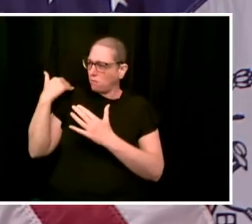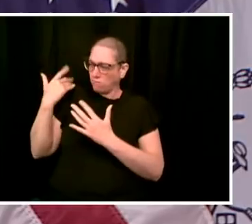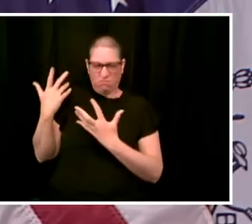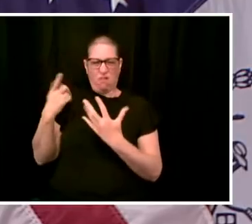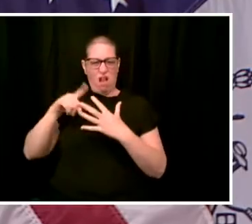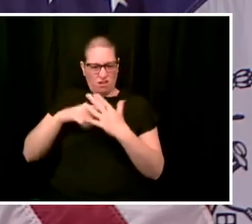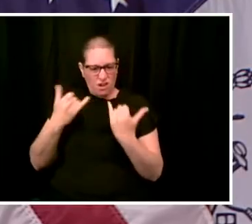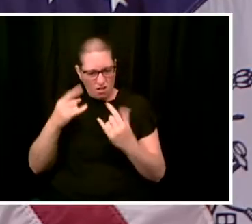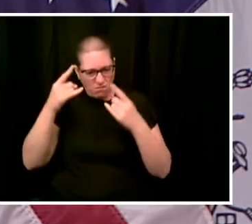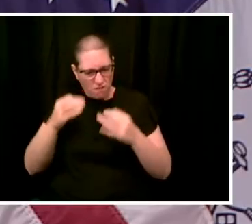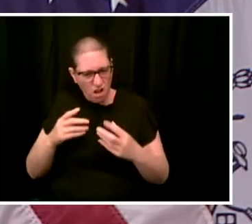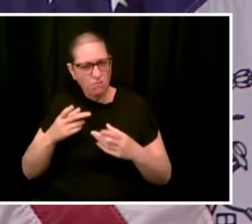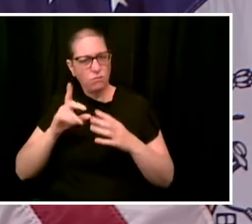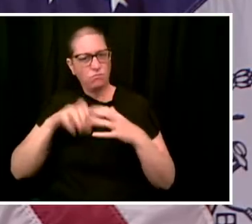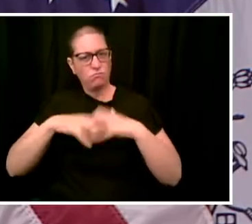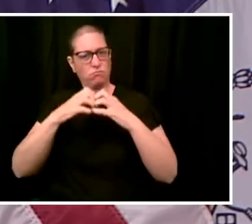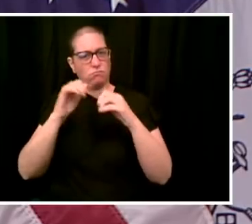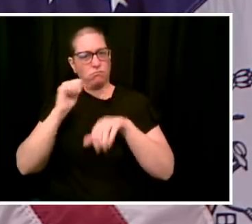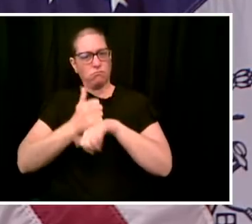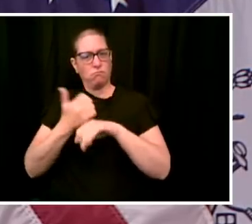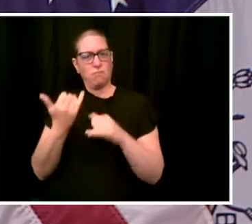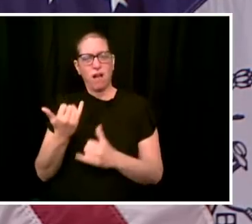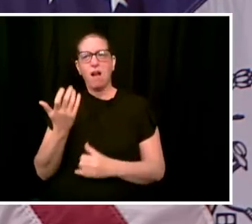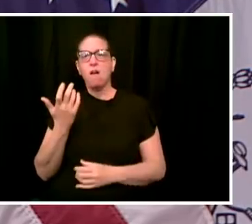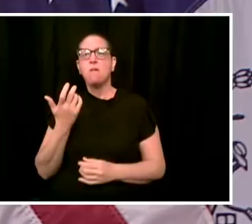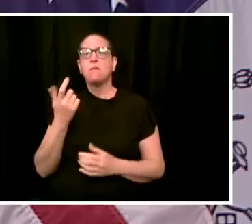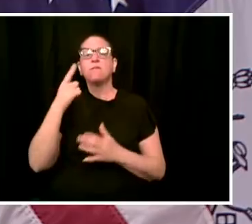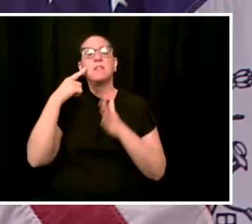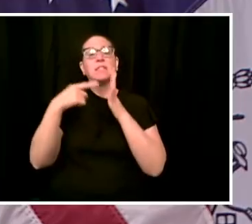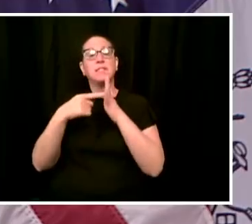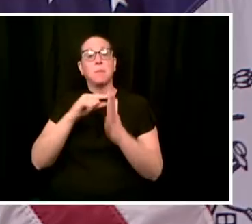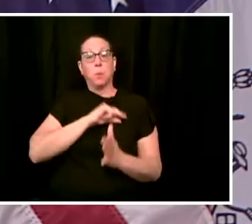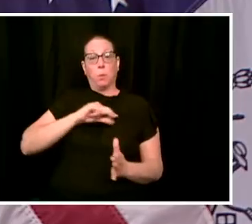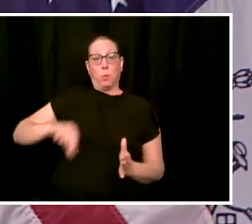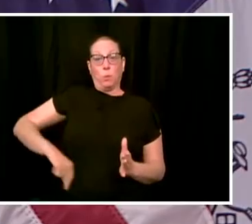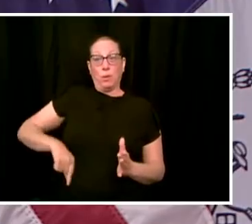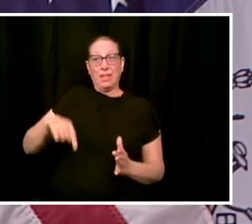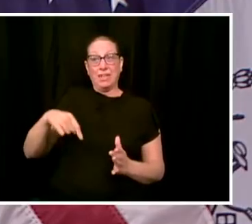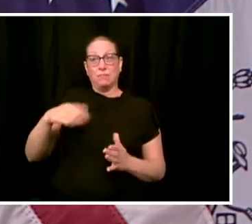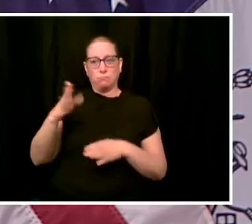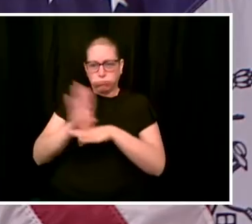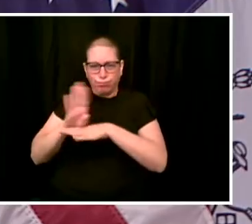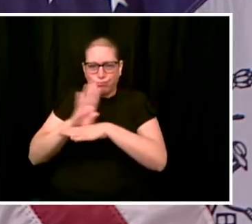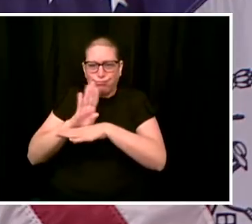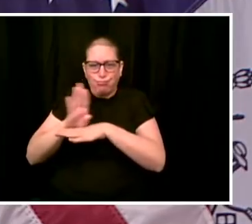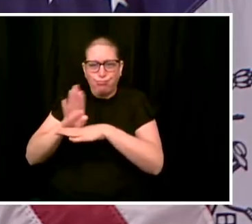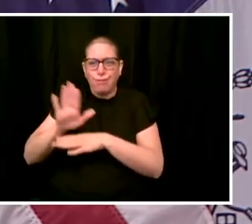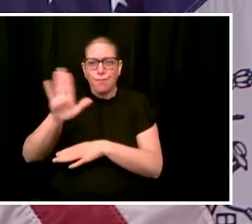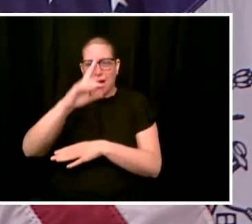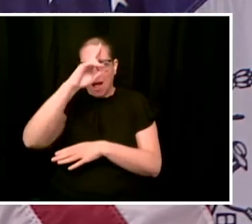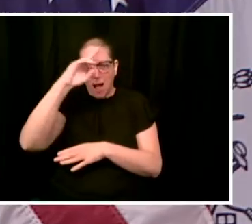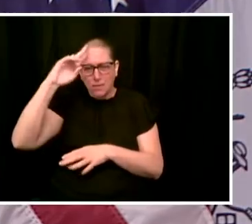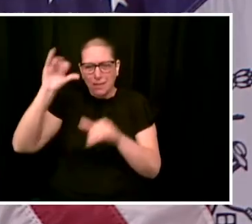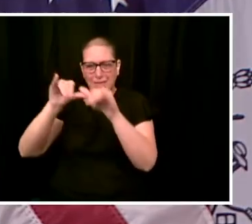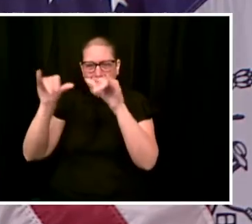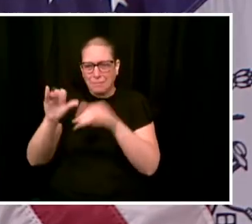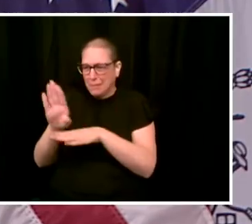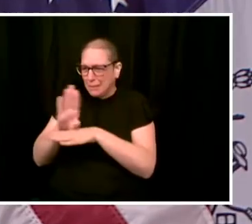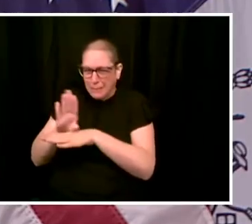HEALTH CARE? ESPECIALLY QUEENS, WHICH IS THE EPICENTER. IT HAS FEWER HOSPITAL BEDS. WHY WASN'T SOME OF THIS WORK DONE